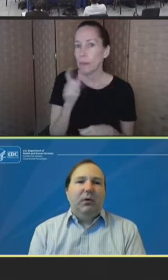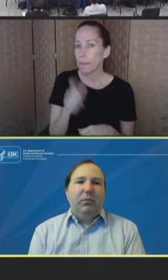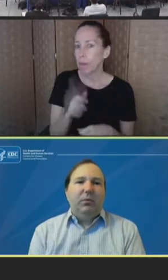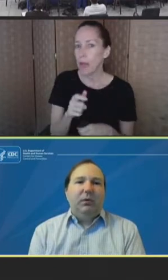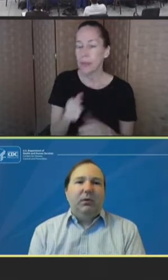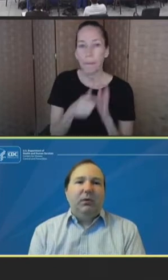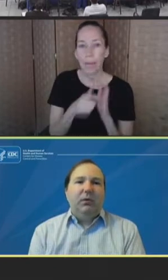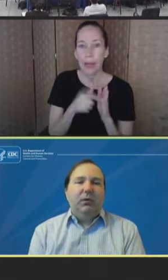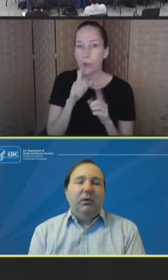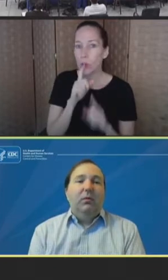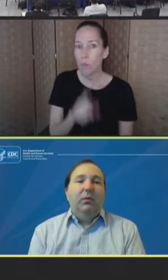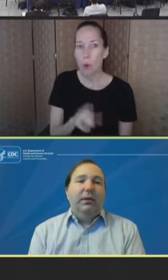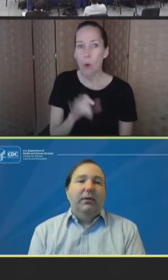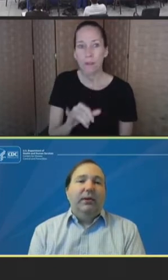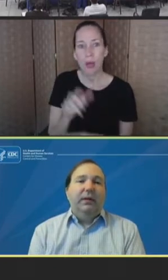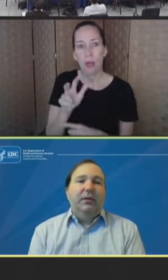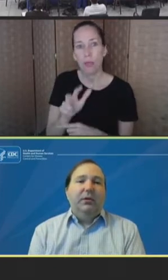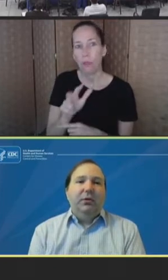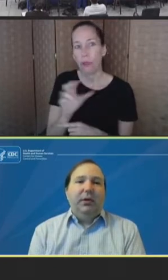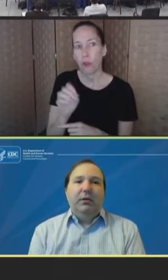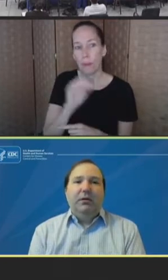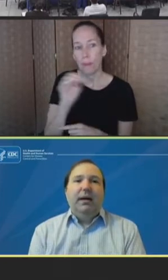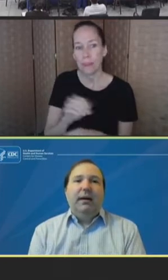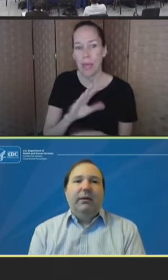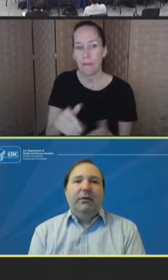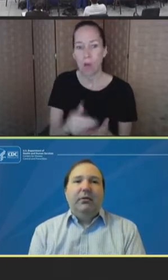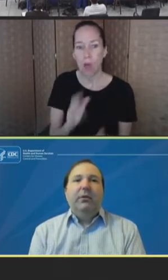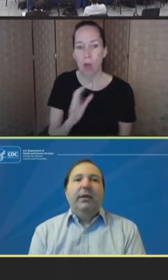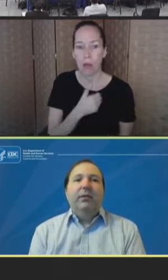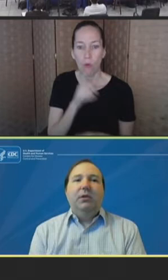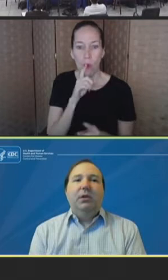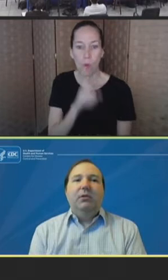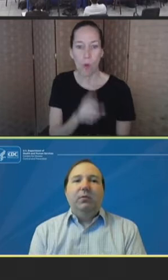all reports are related to vaccination errors and not actually to an adverse health event;